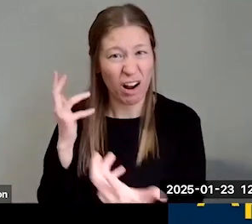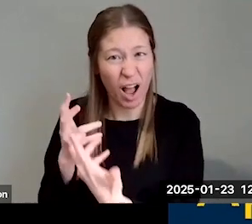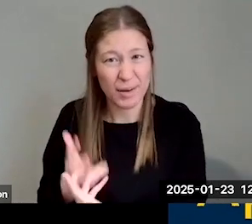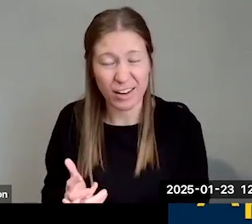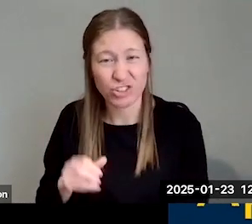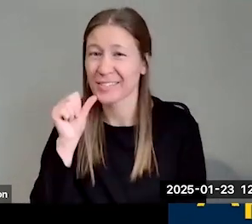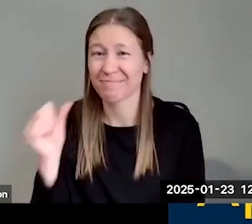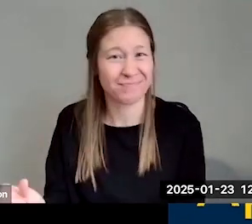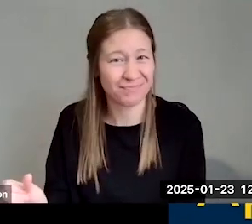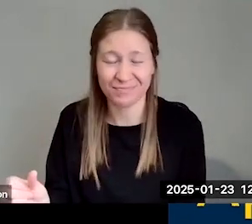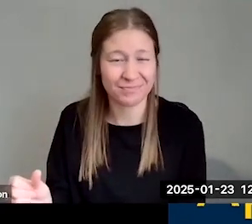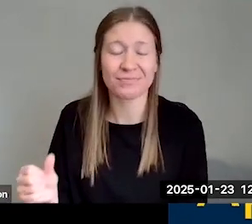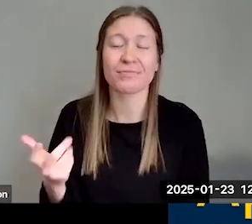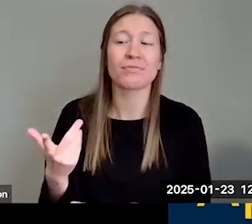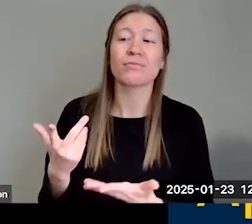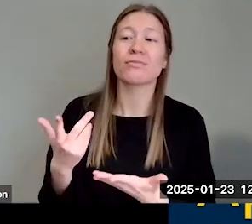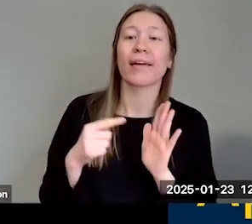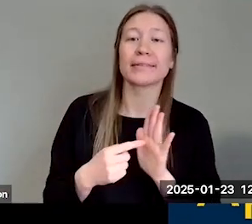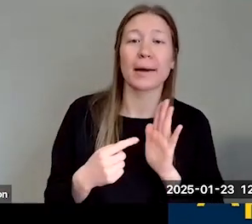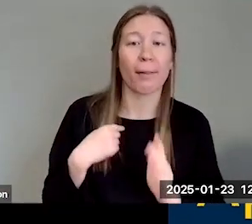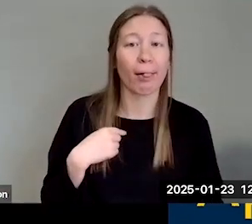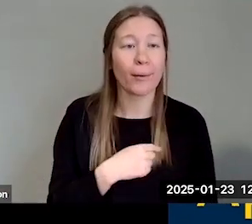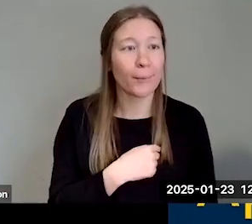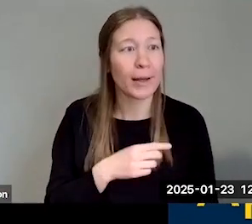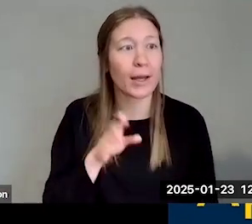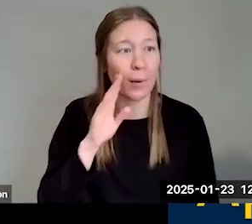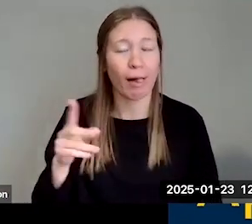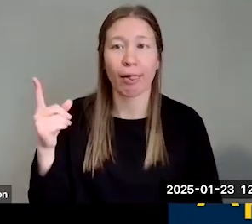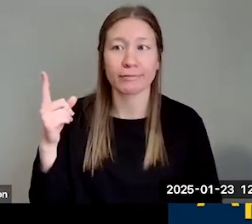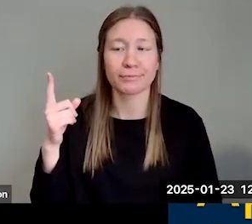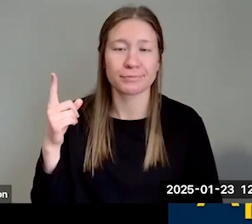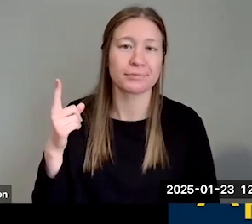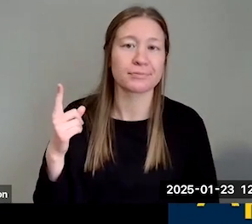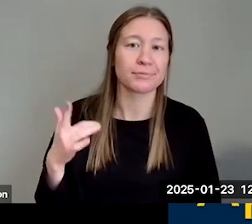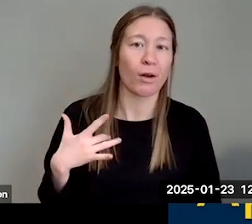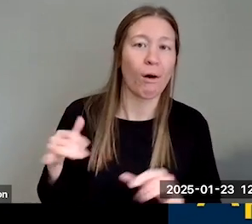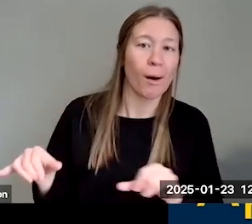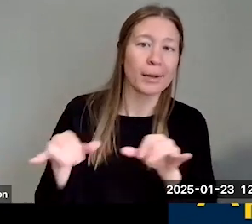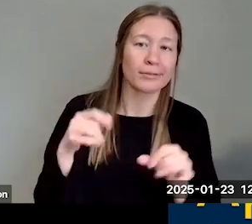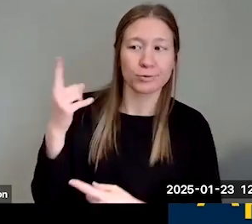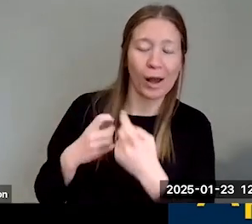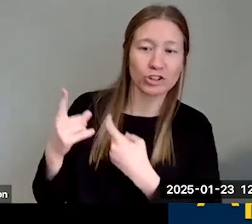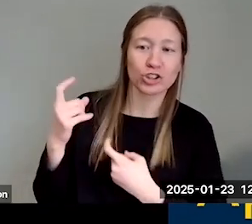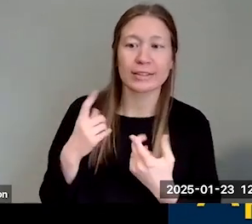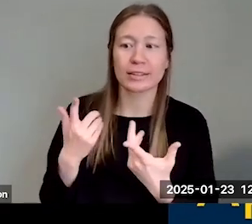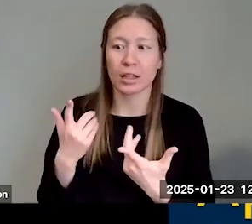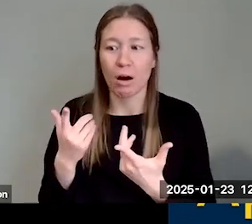For example, we receive questions about what we do to assist somebody when we learn that either a student